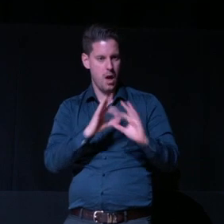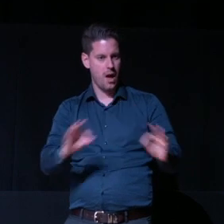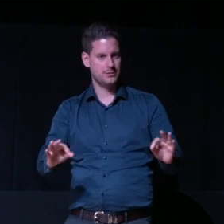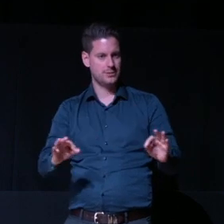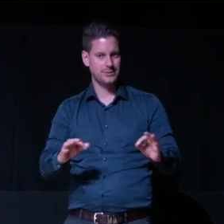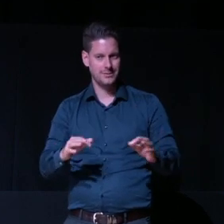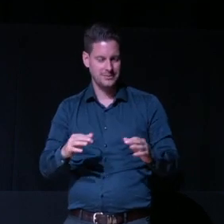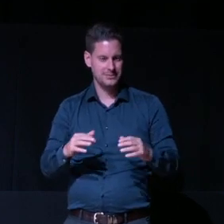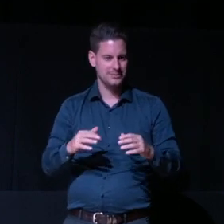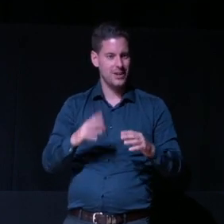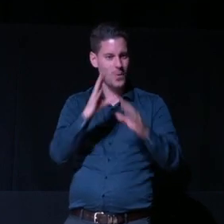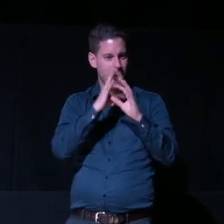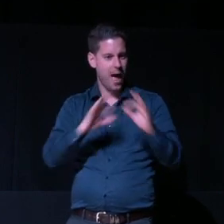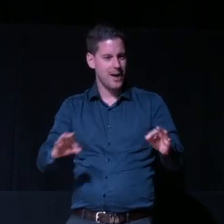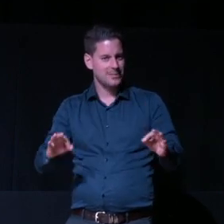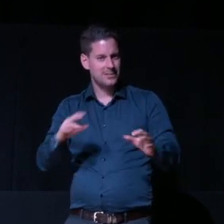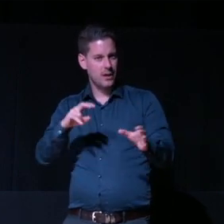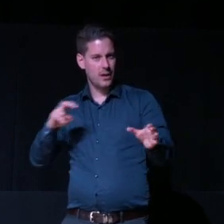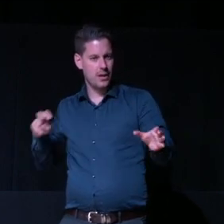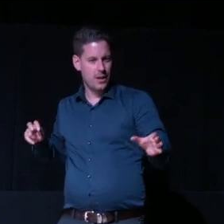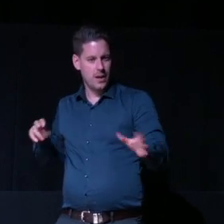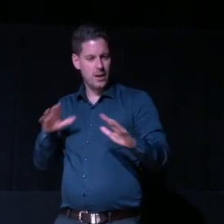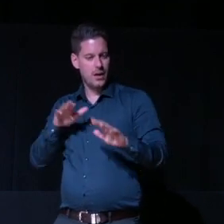not quite cancel as you were saying before it's not real. And I don't know if